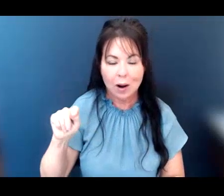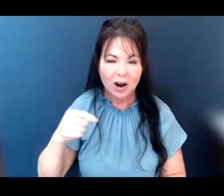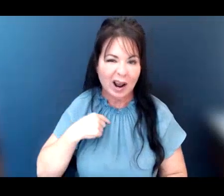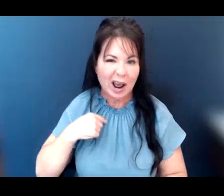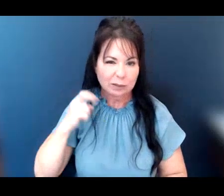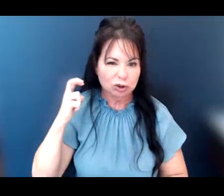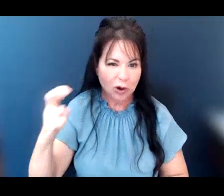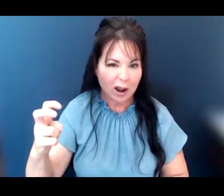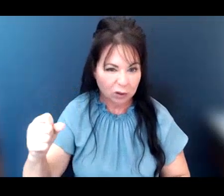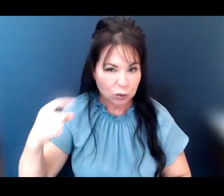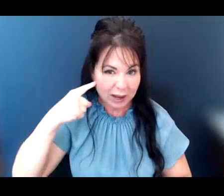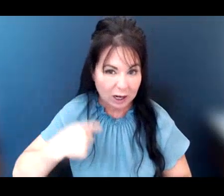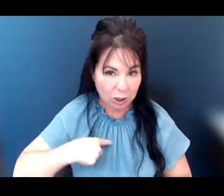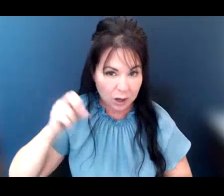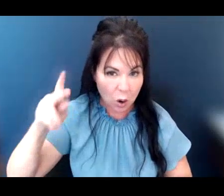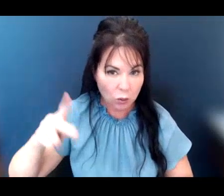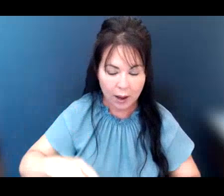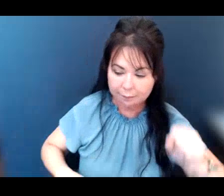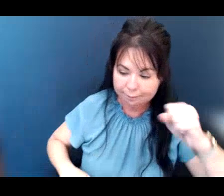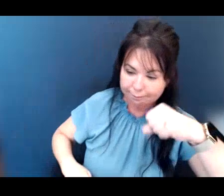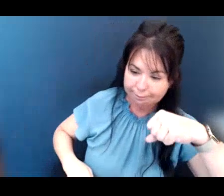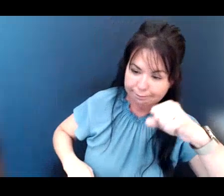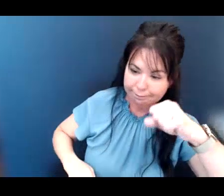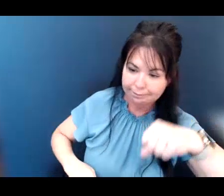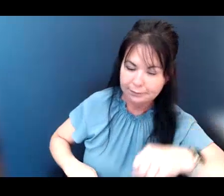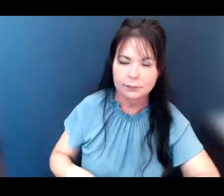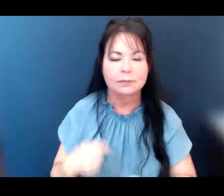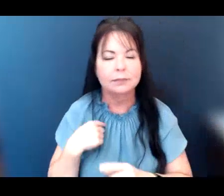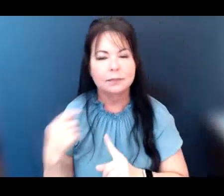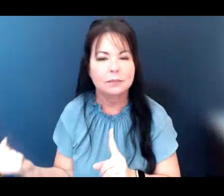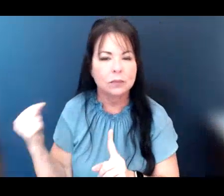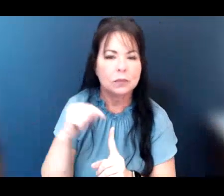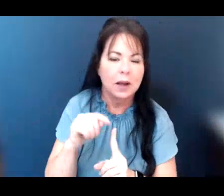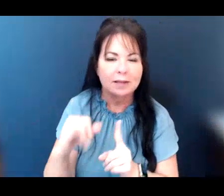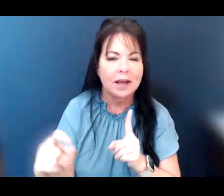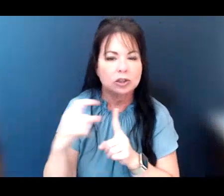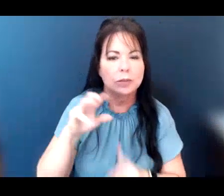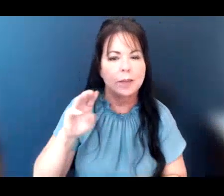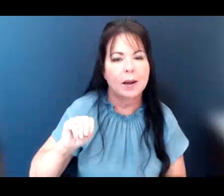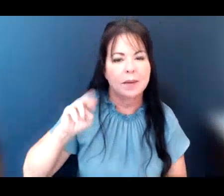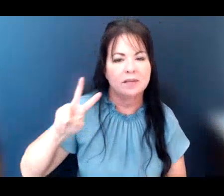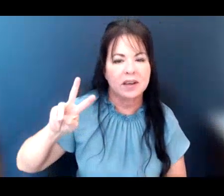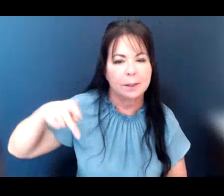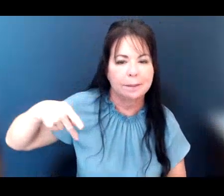Yes, I can hear you. I wanted to go back to the term, MVP. Sometimes it gets a bad rap.